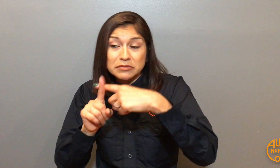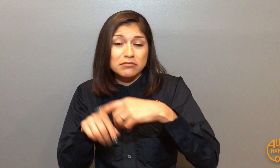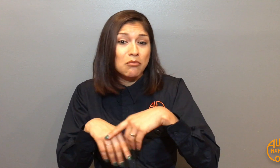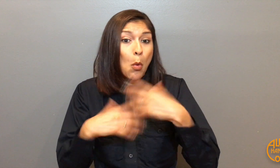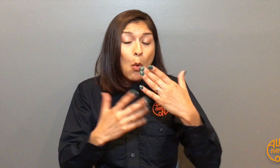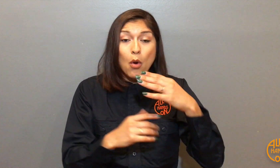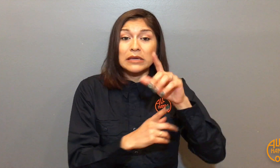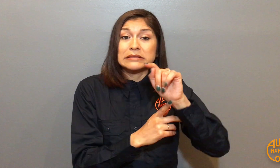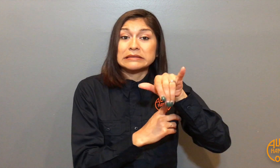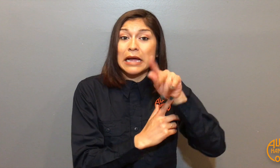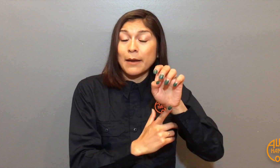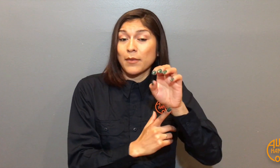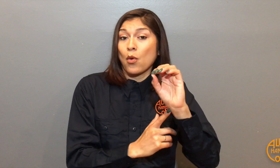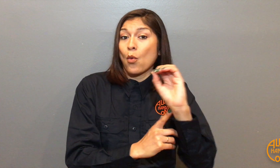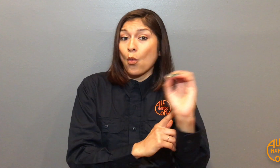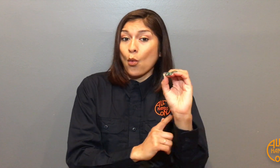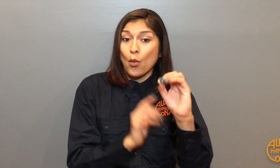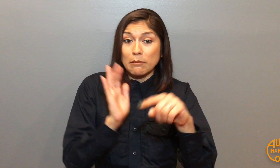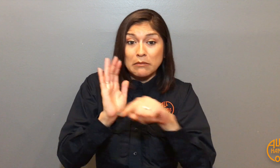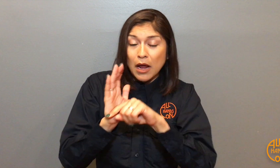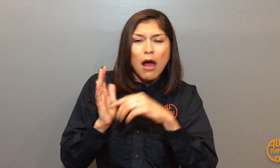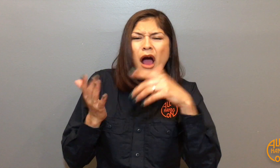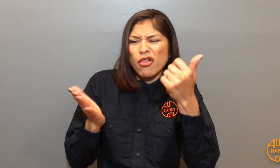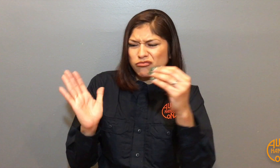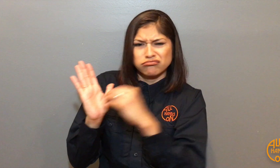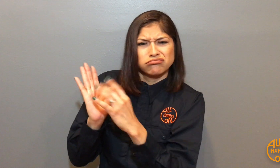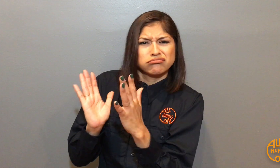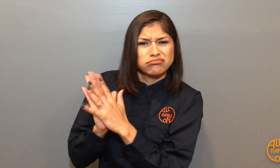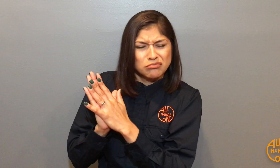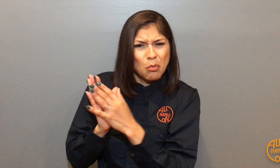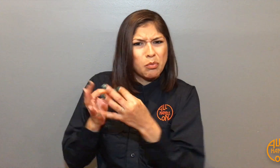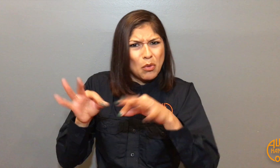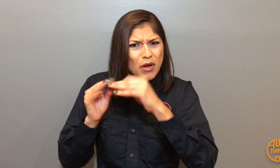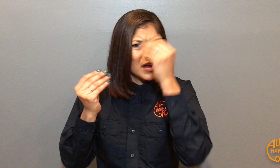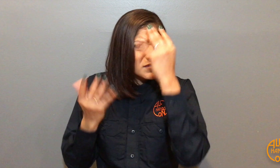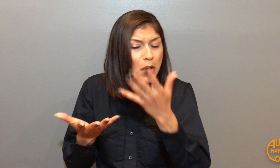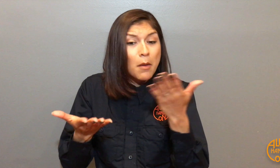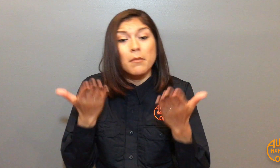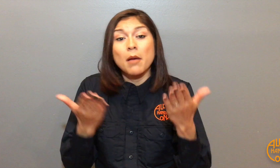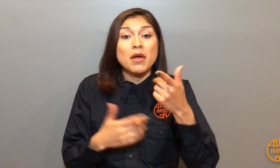that's your type O, that would be important information for the staff to